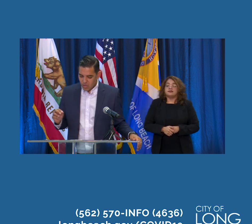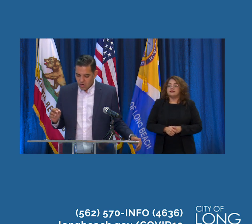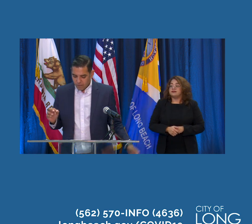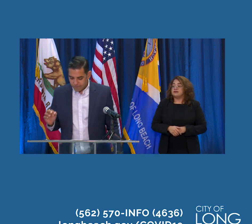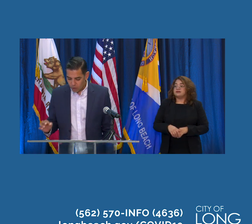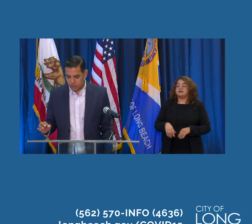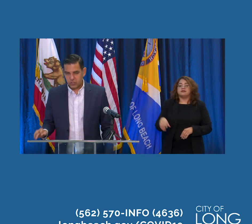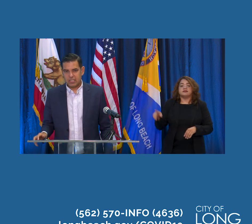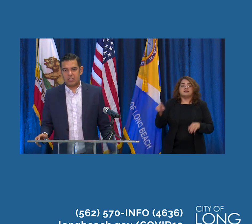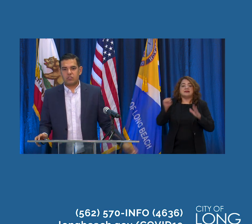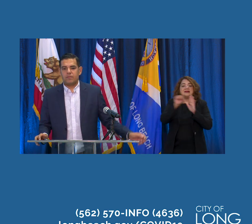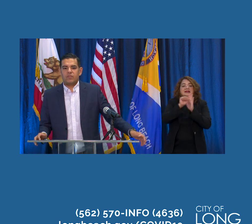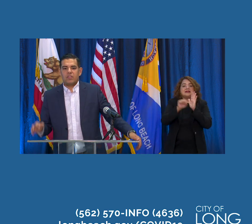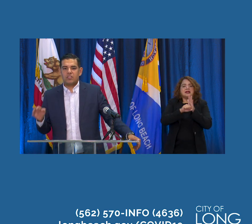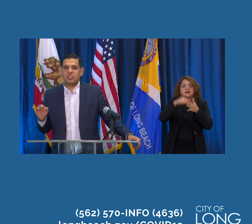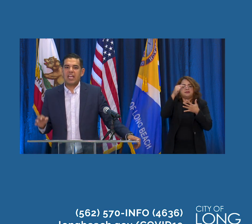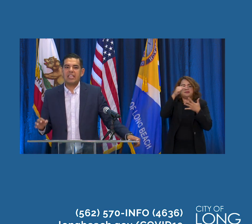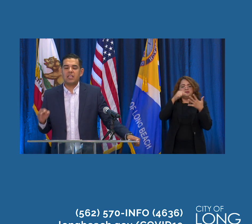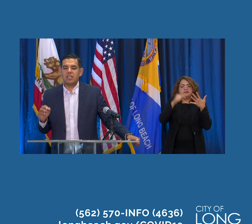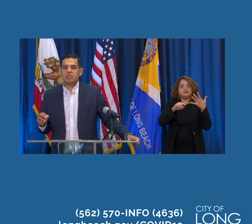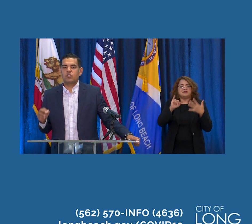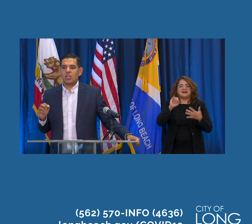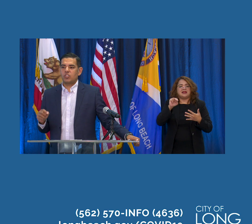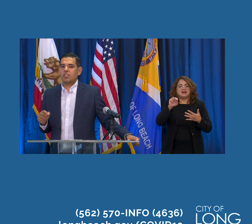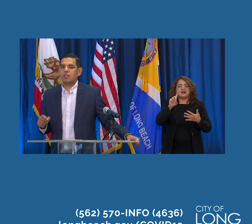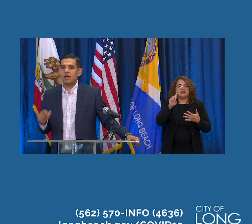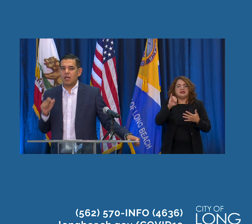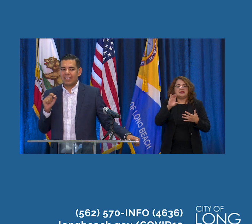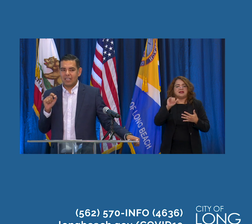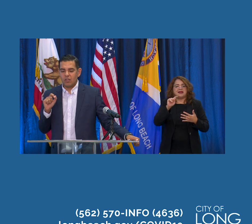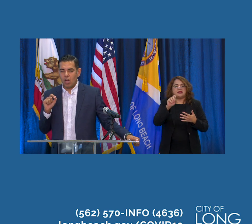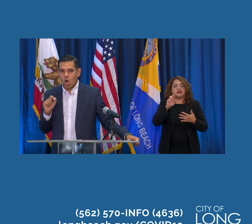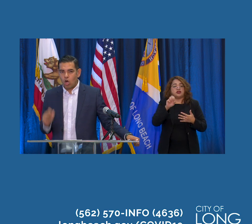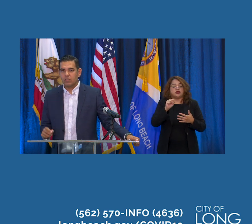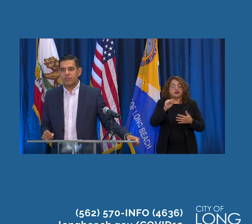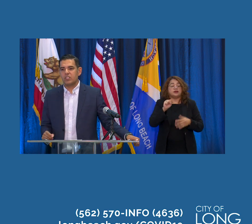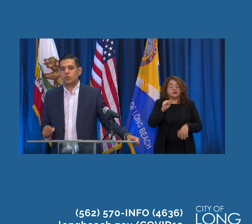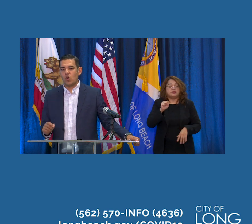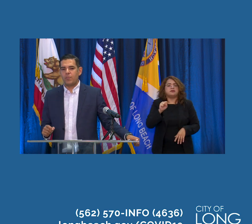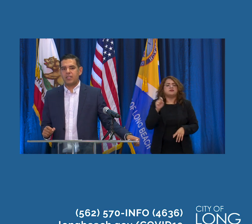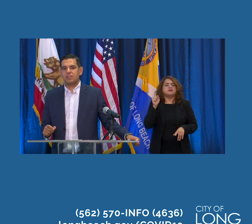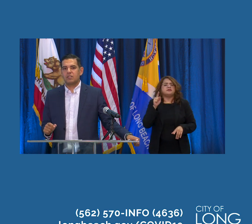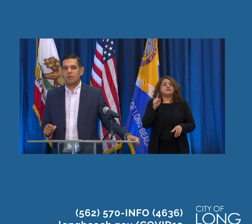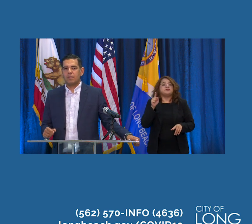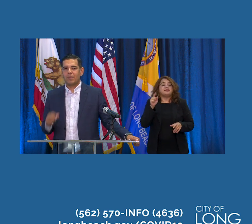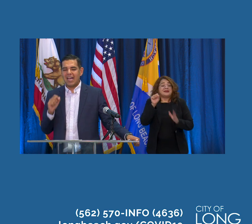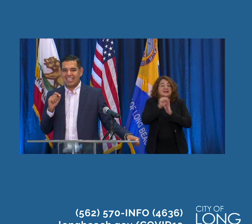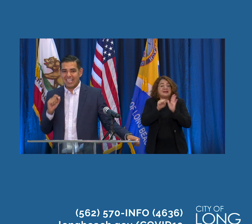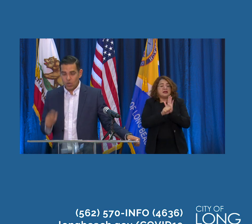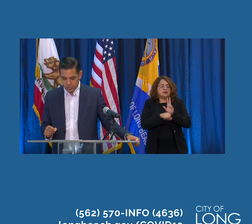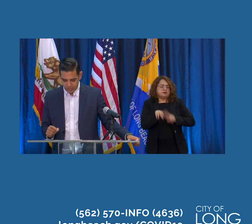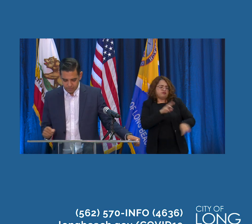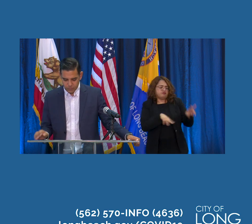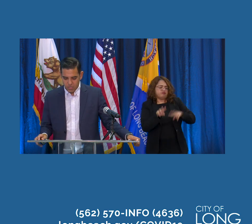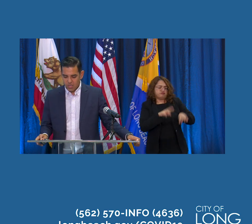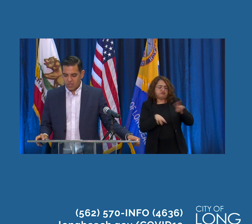First, is, the state is judging all of these re-openings by County.